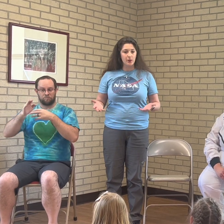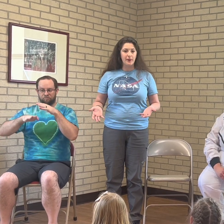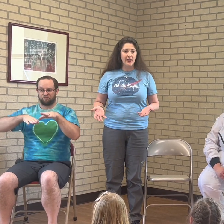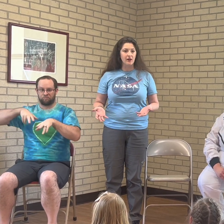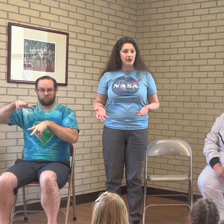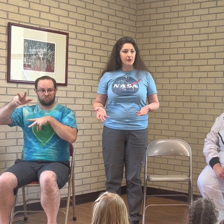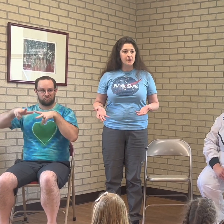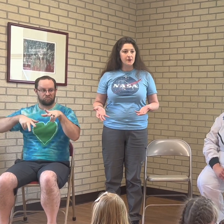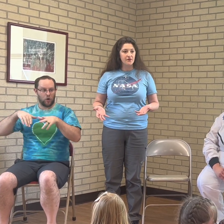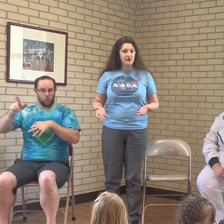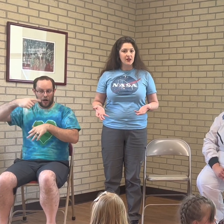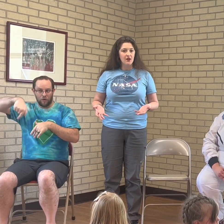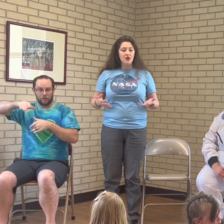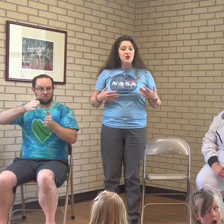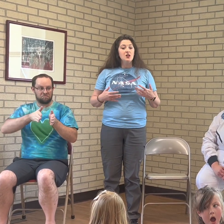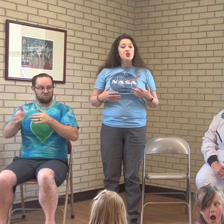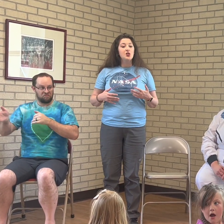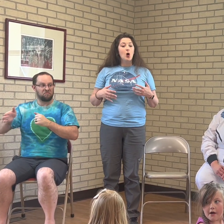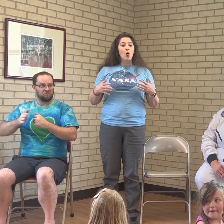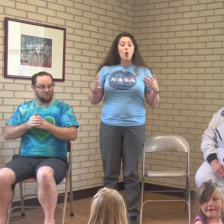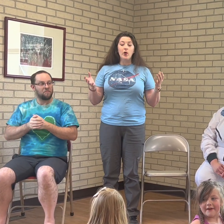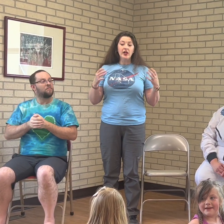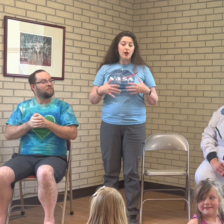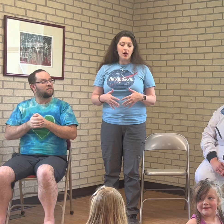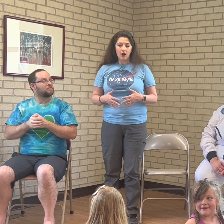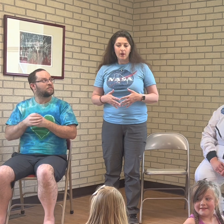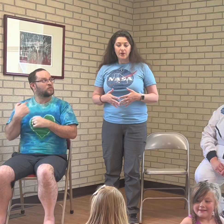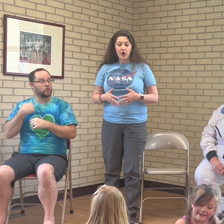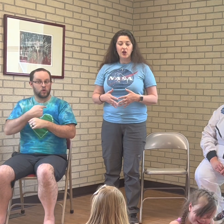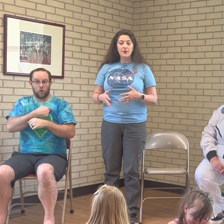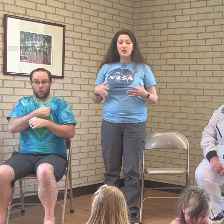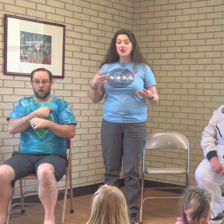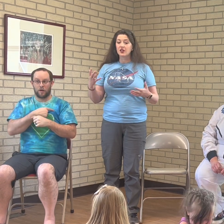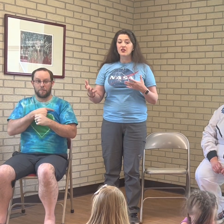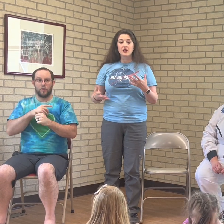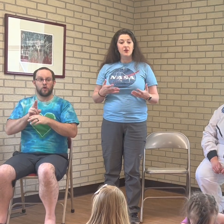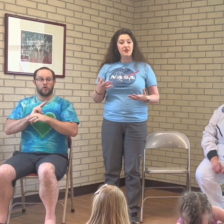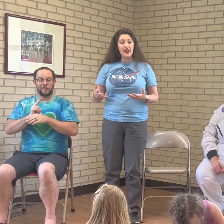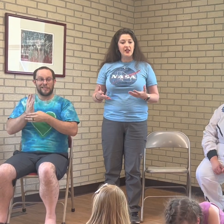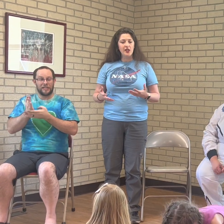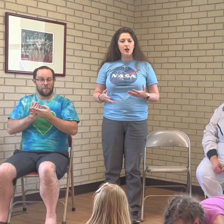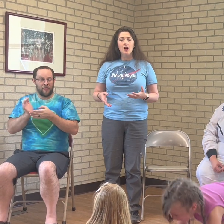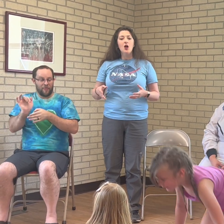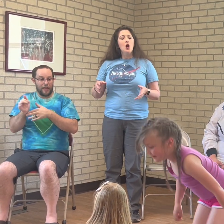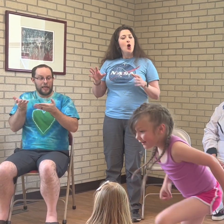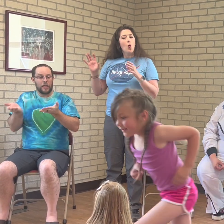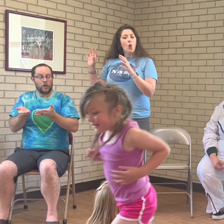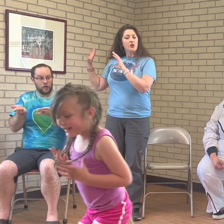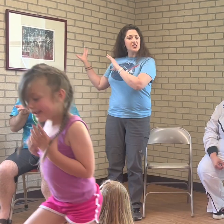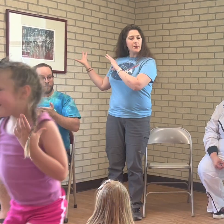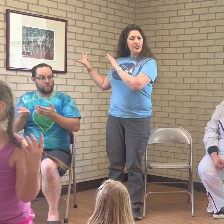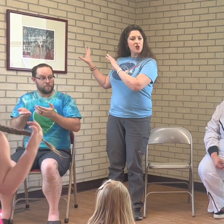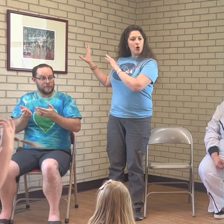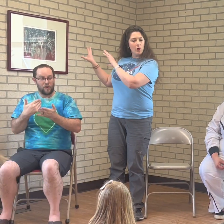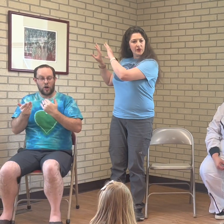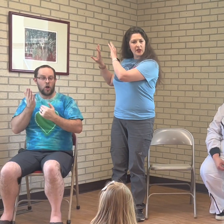prepared. So we are going to be using some of that here. Does anybody know what those